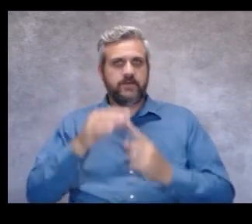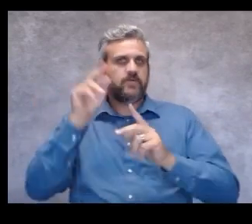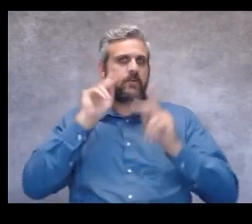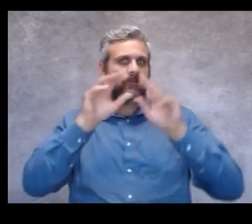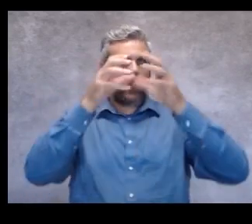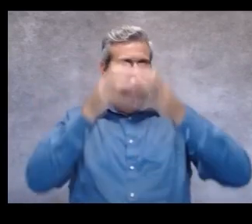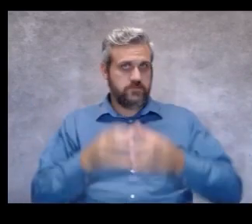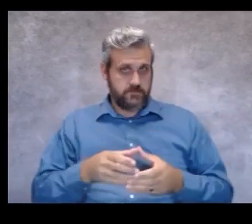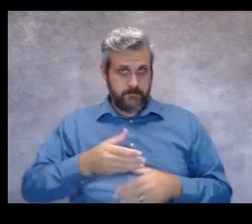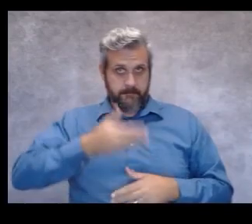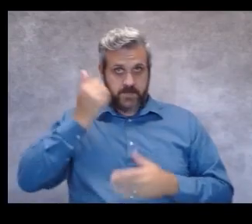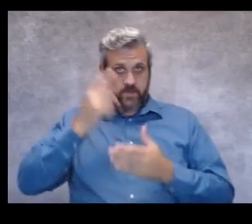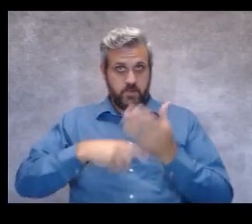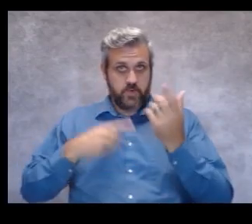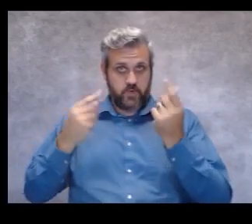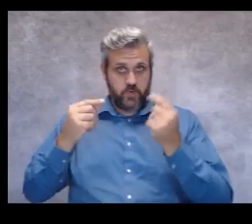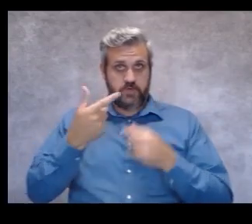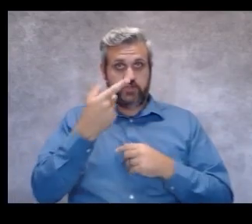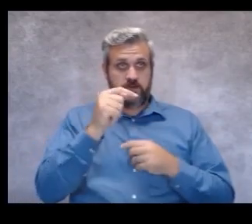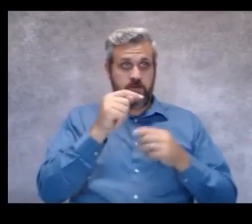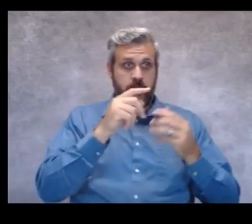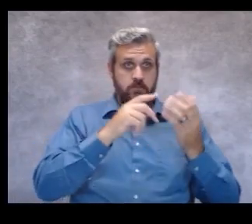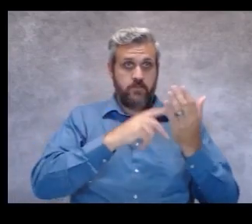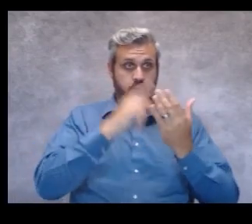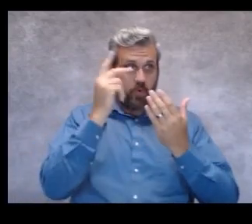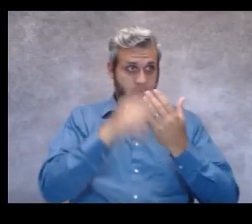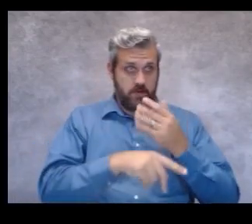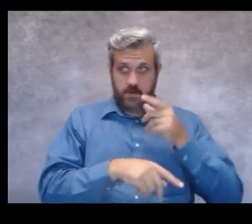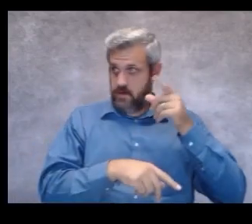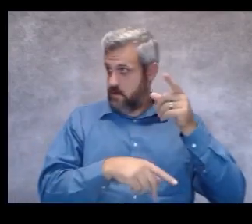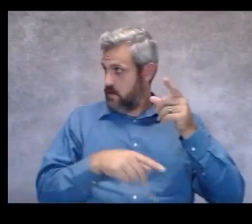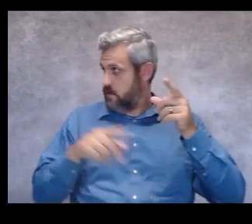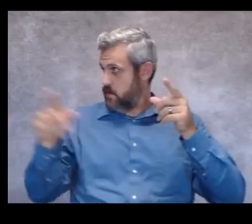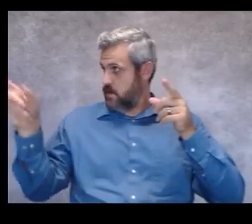Best practice would be for the GT program to mirror or mostly look like